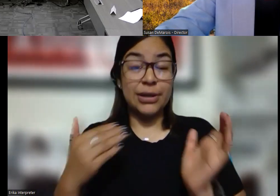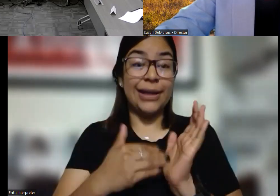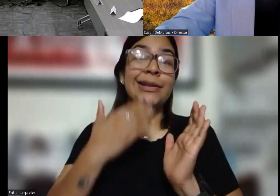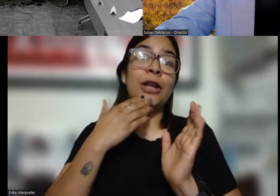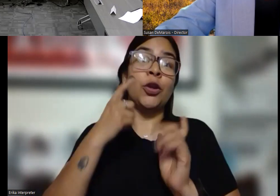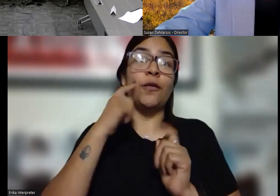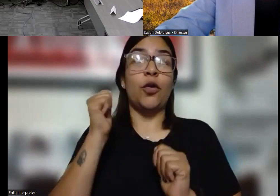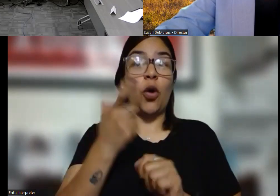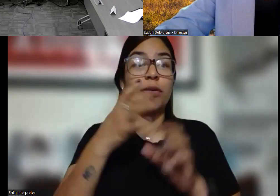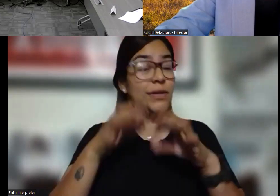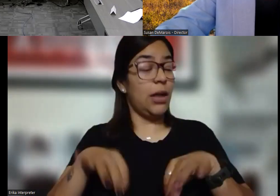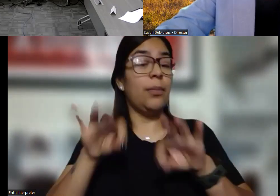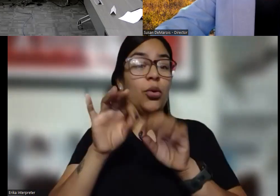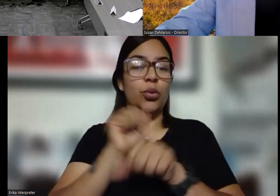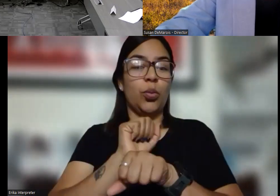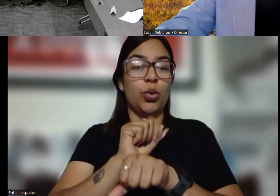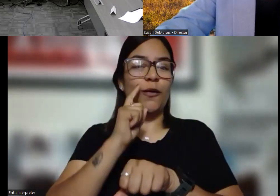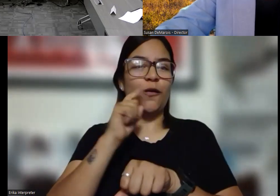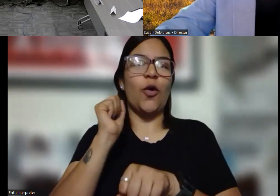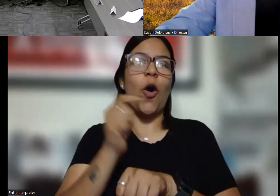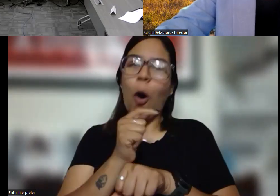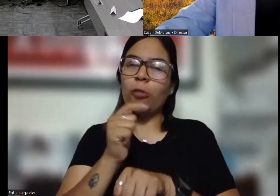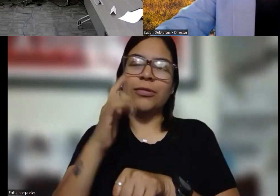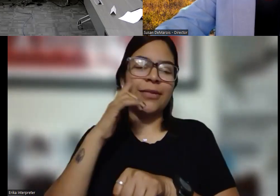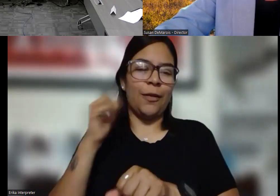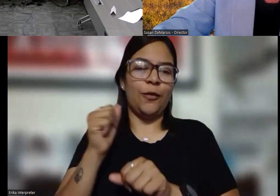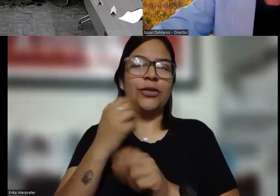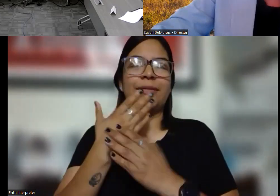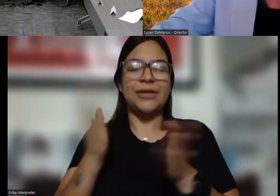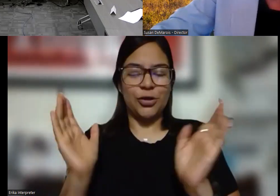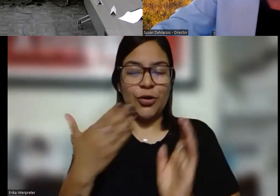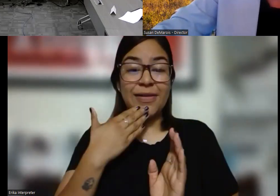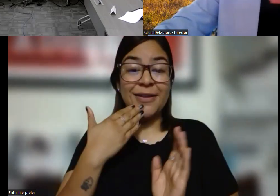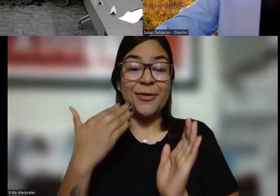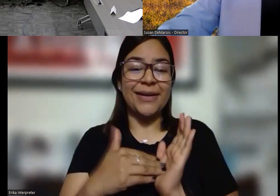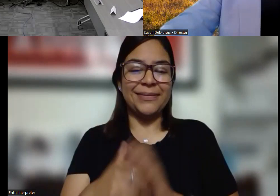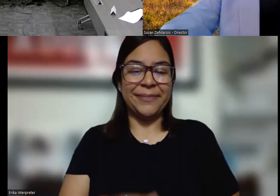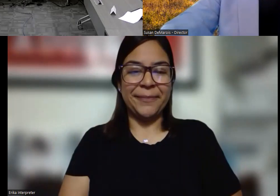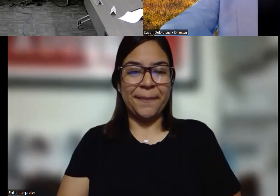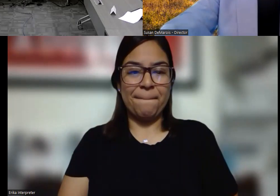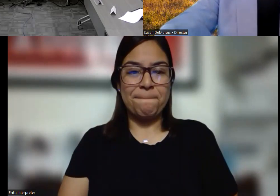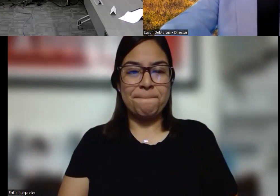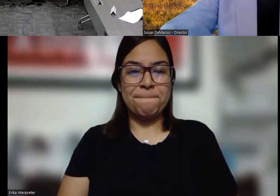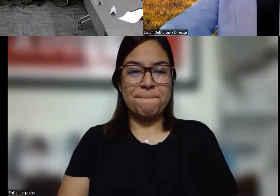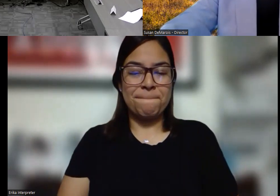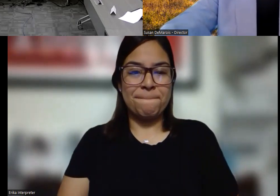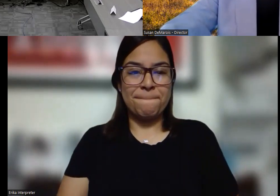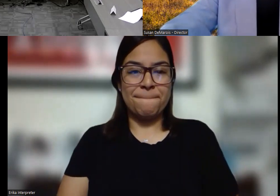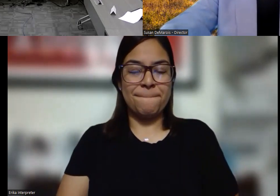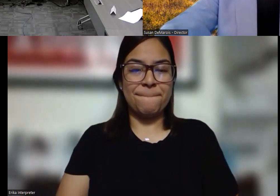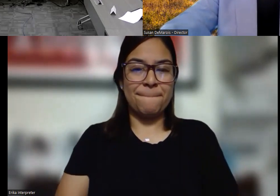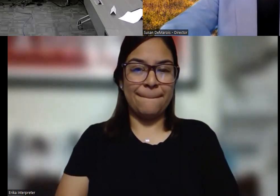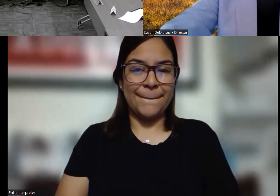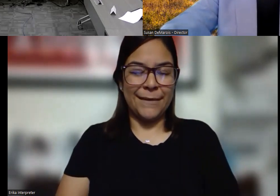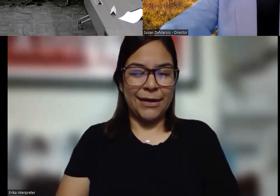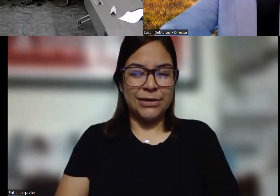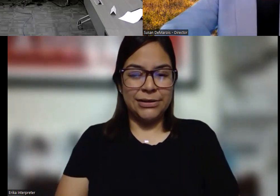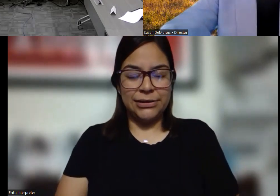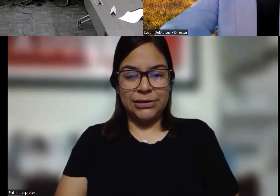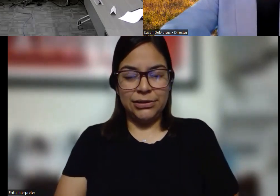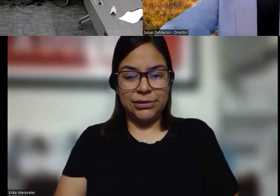a more equable California so thank you so much thank you evi thanks a lot okay so Cindy okay so